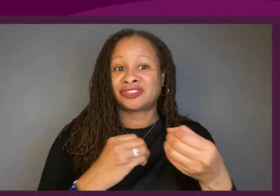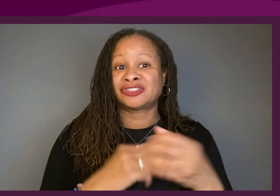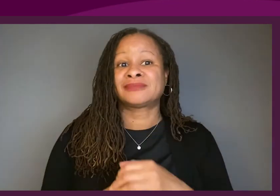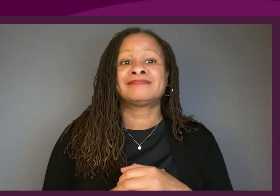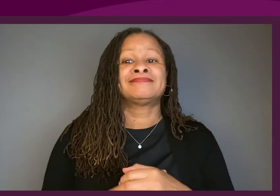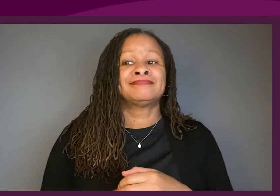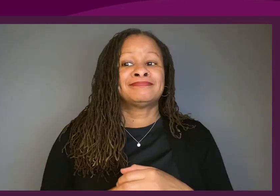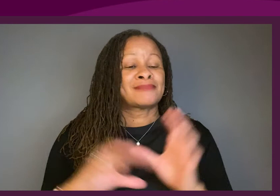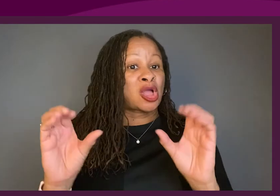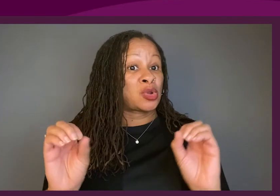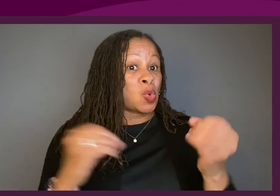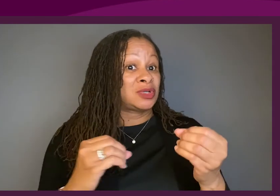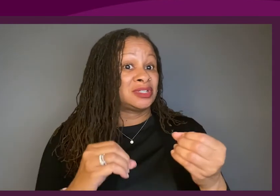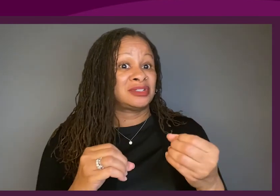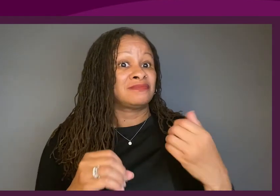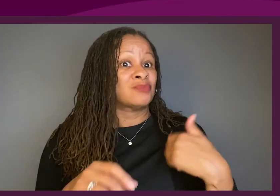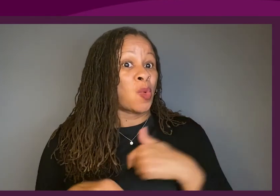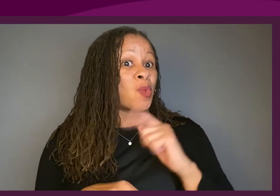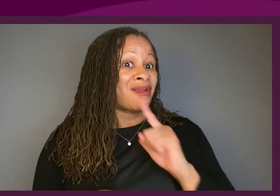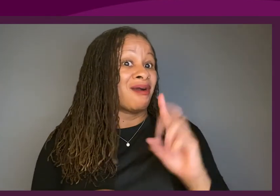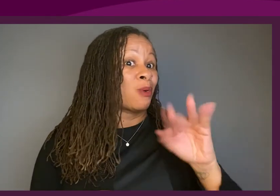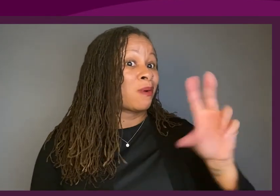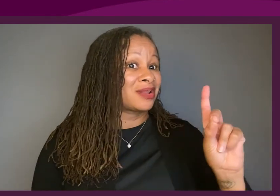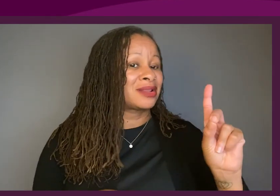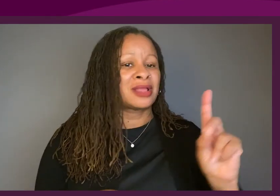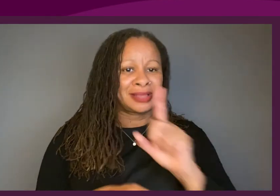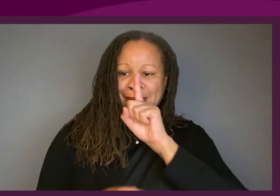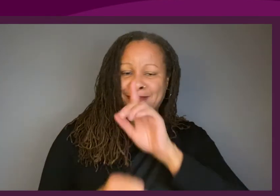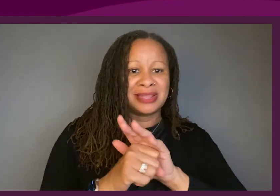people with disabilities.